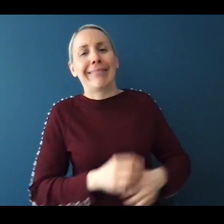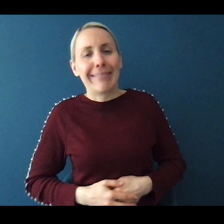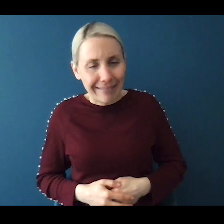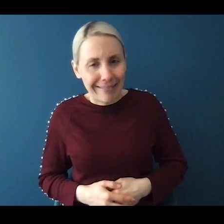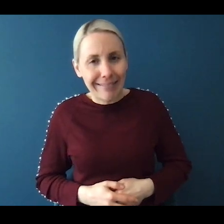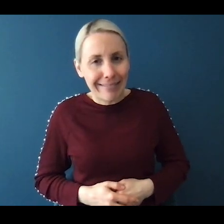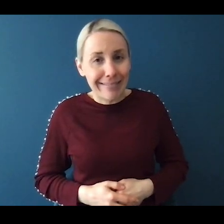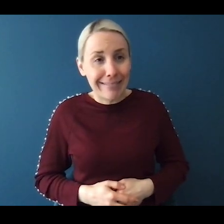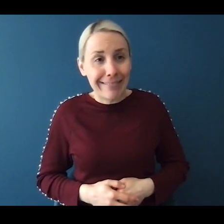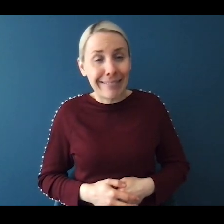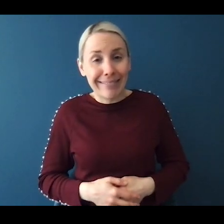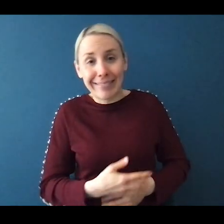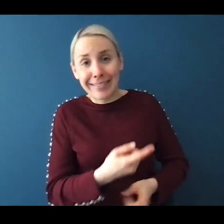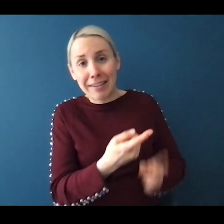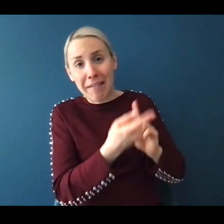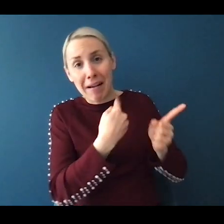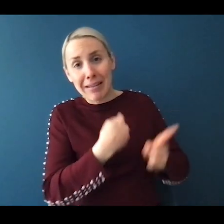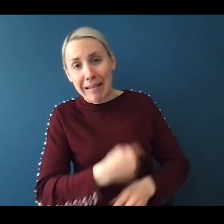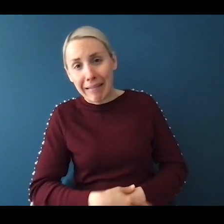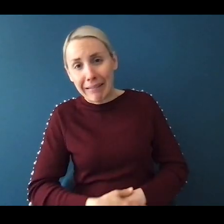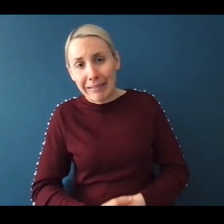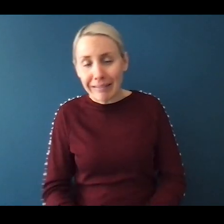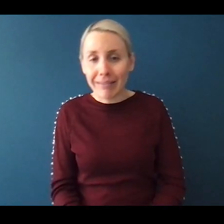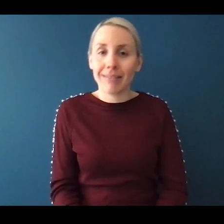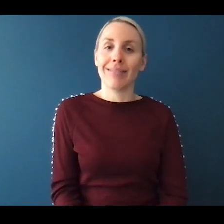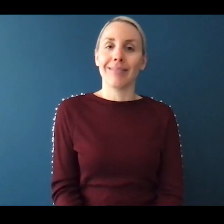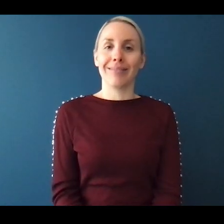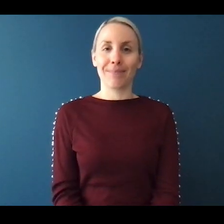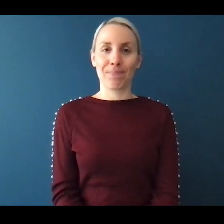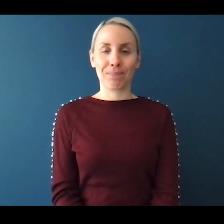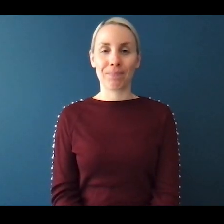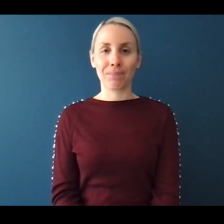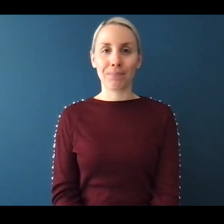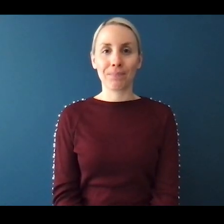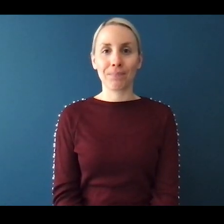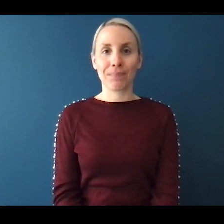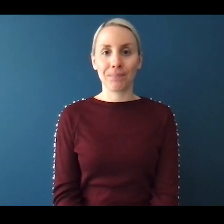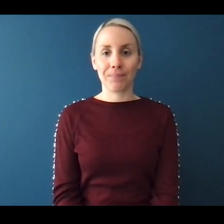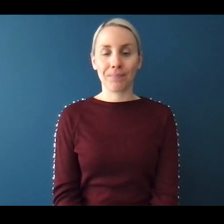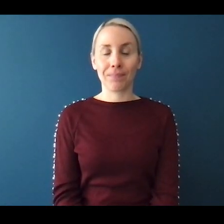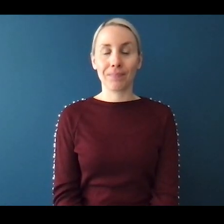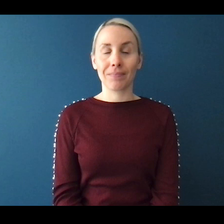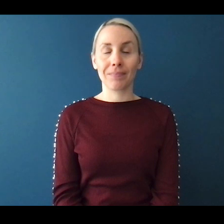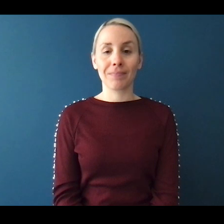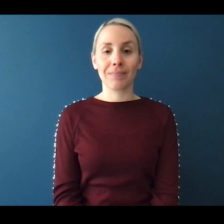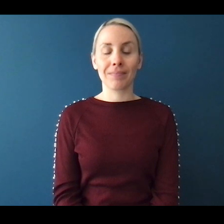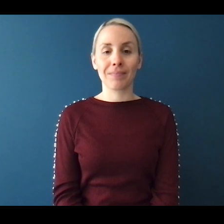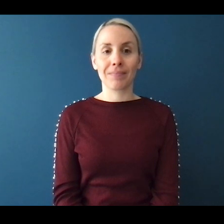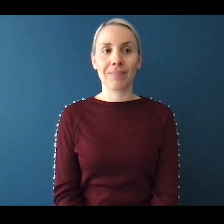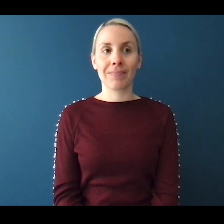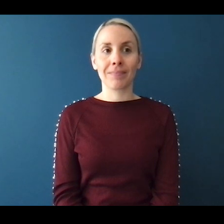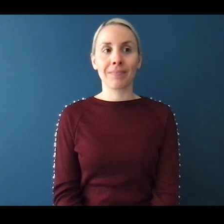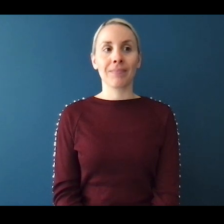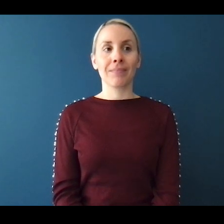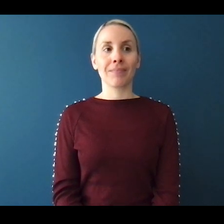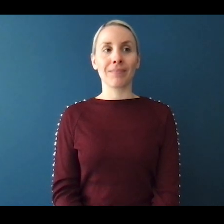I hope somebody has a great answer for it. I mean what I’m looking for and that we